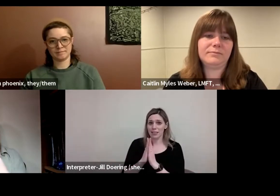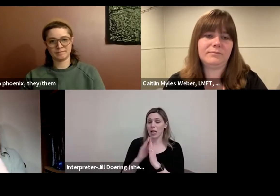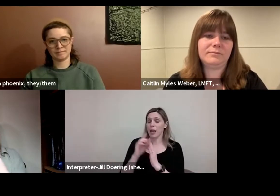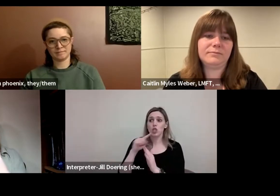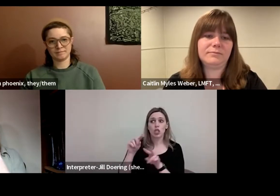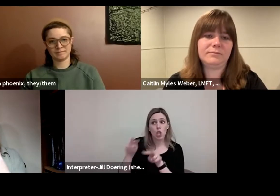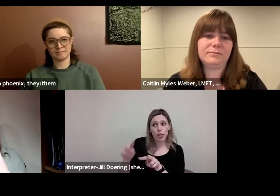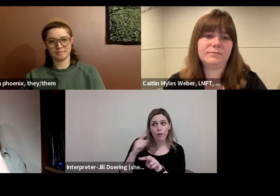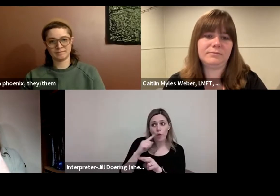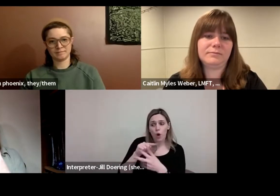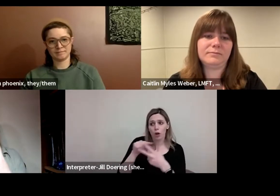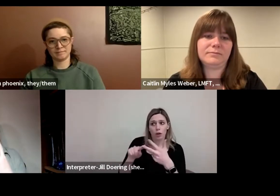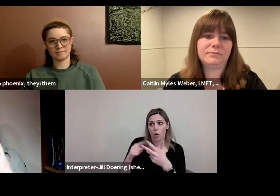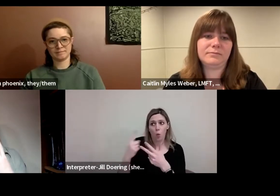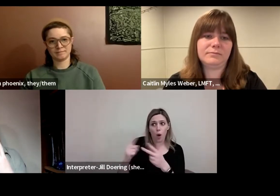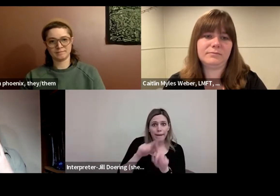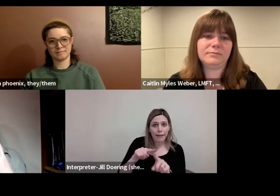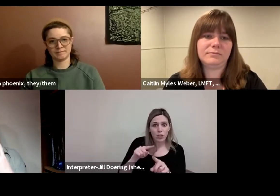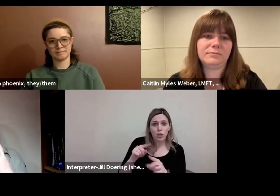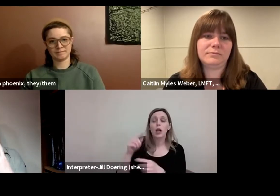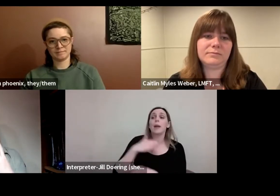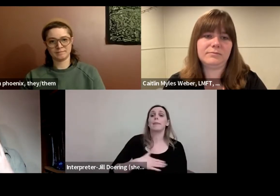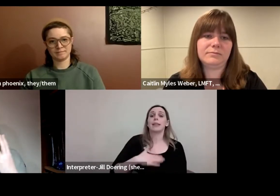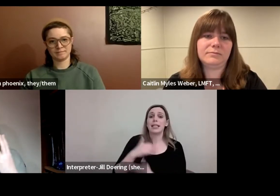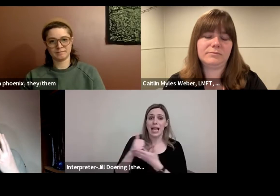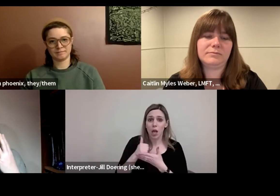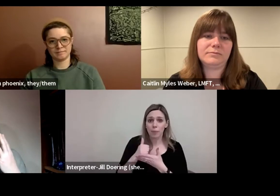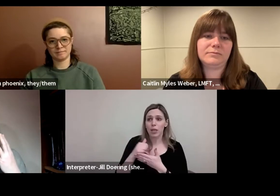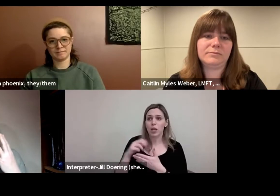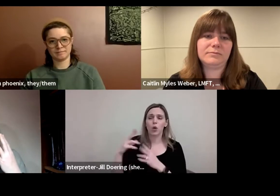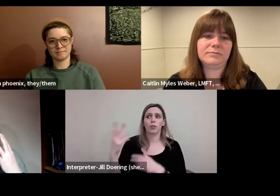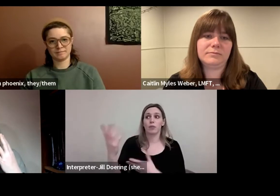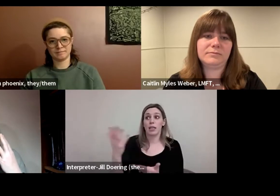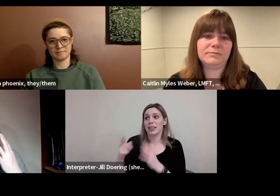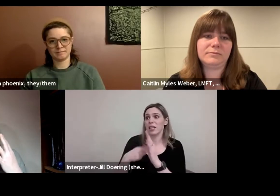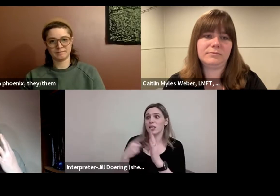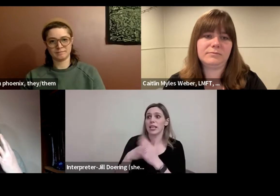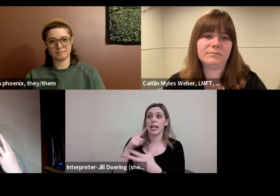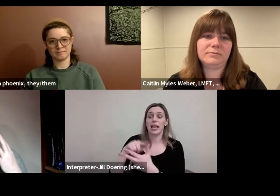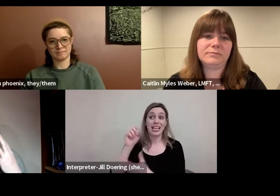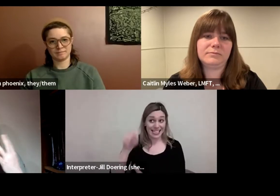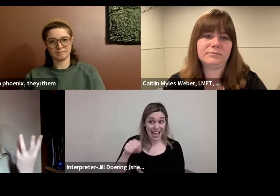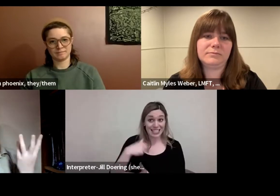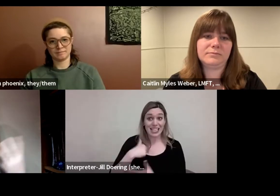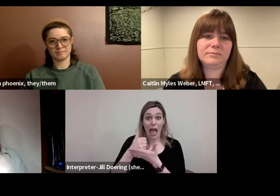"Yes, please, help me, no, I think I reconsidered or can we set up another appointment? I'm not sure."